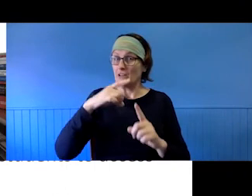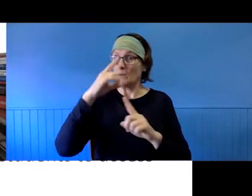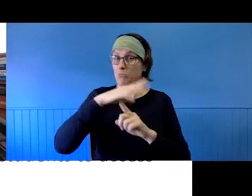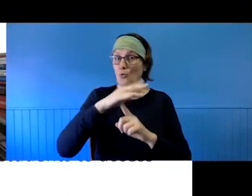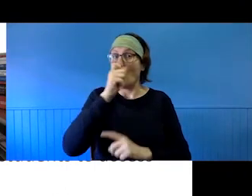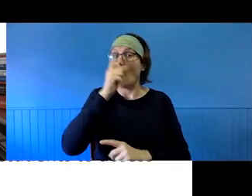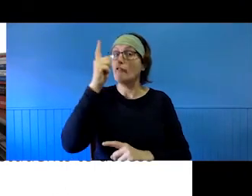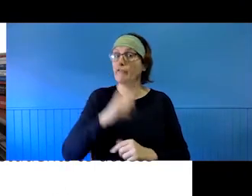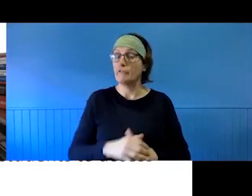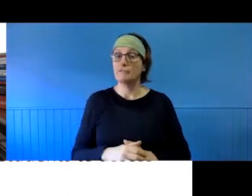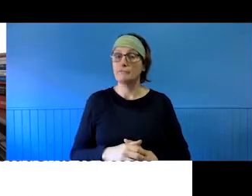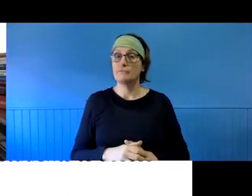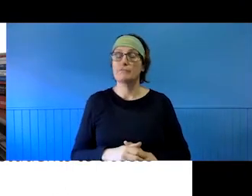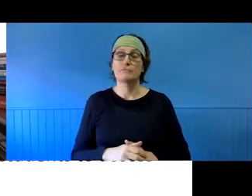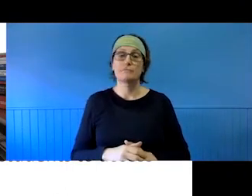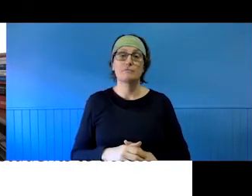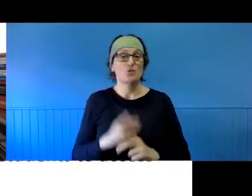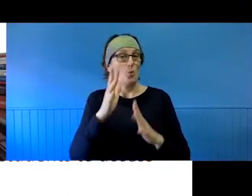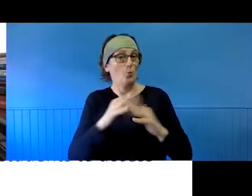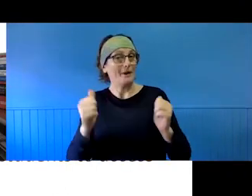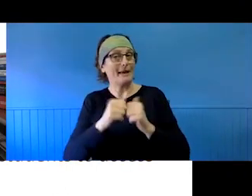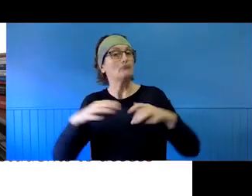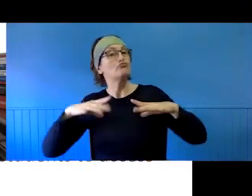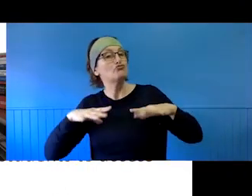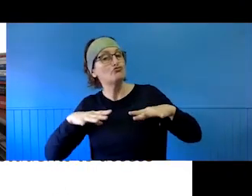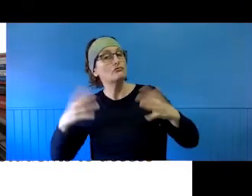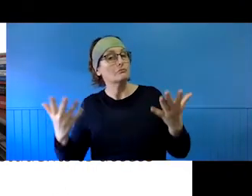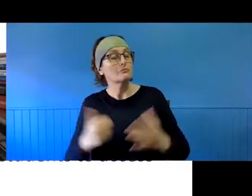to enjoy that on our weekends. So the other thing is creating